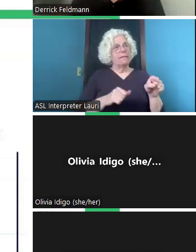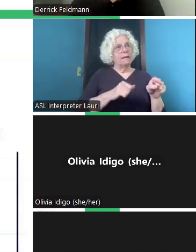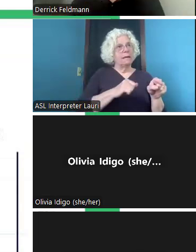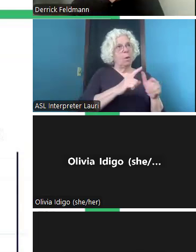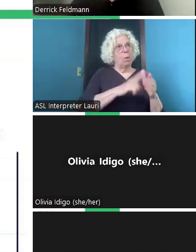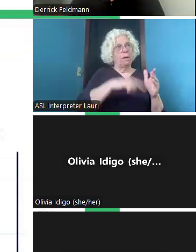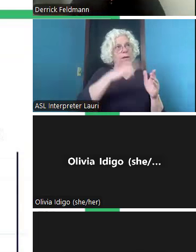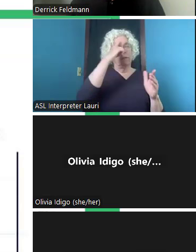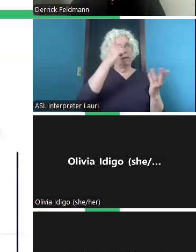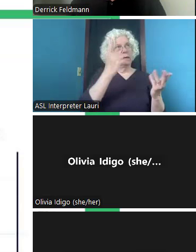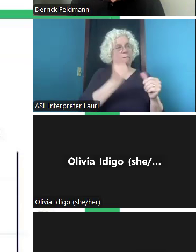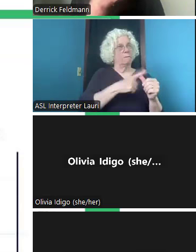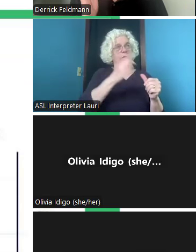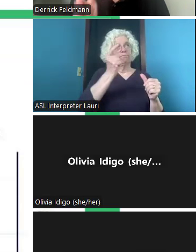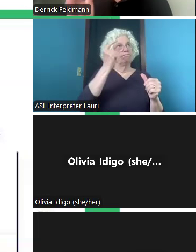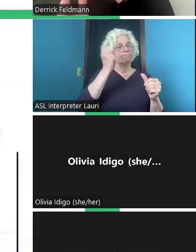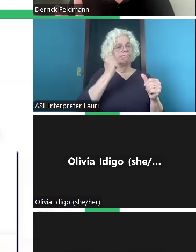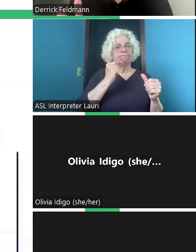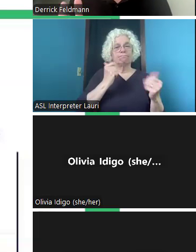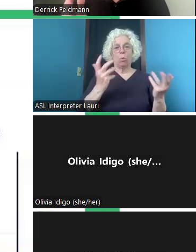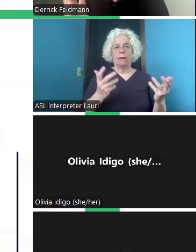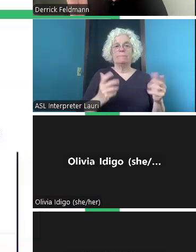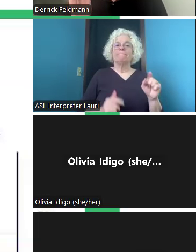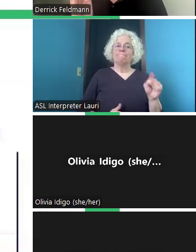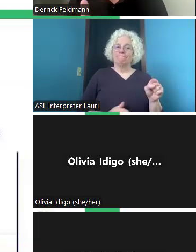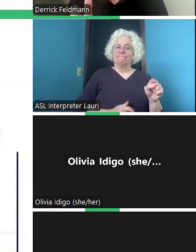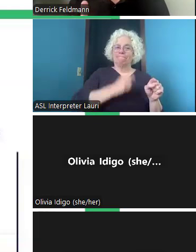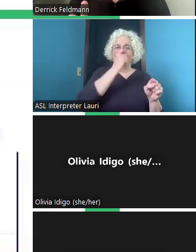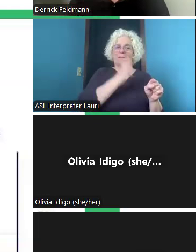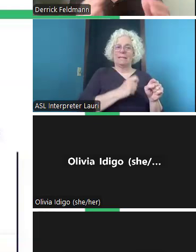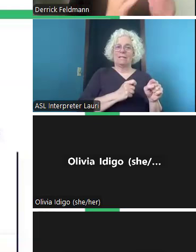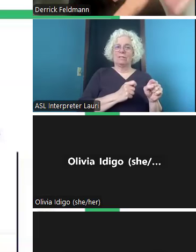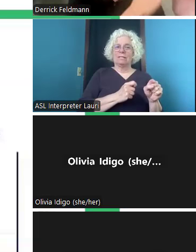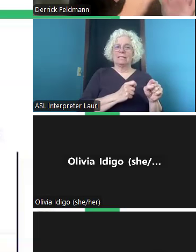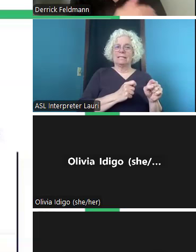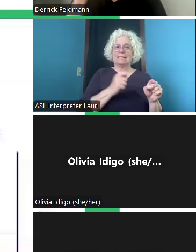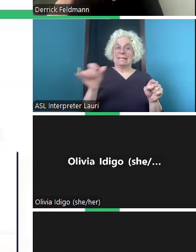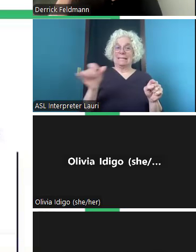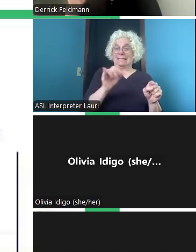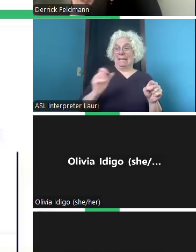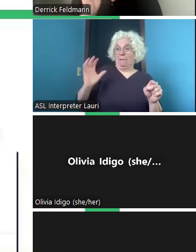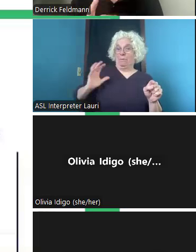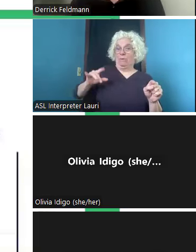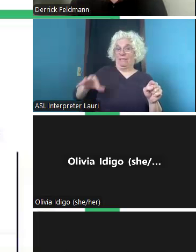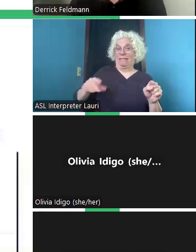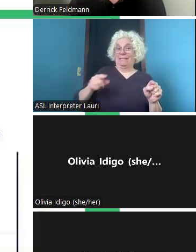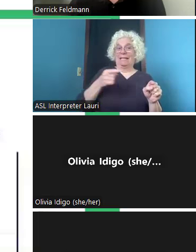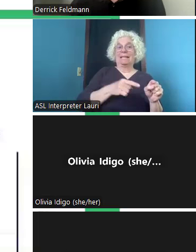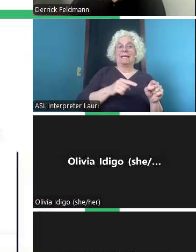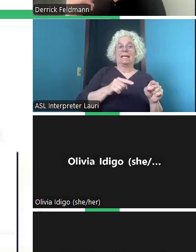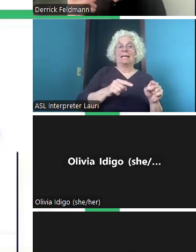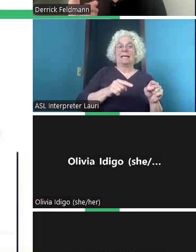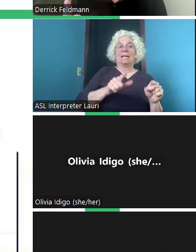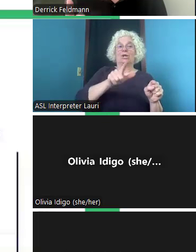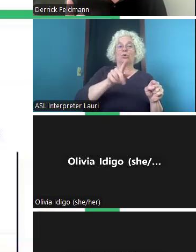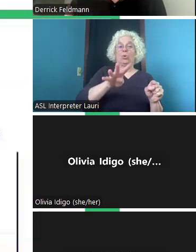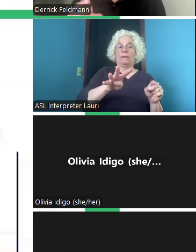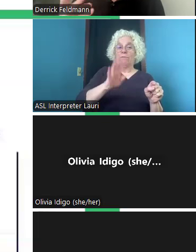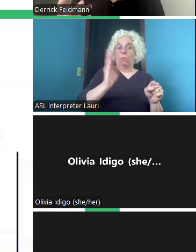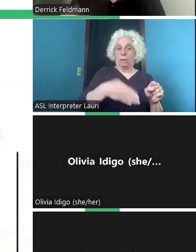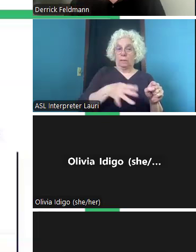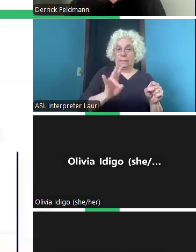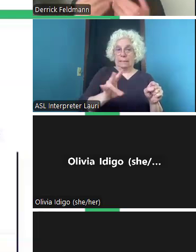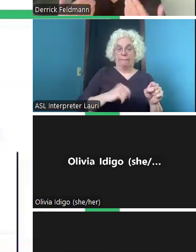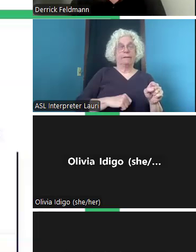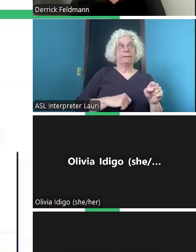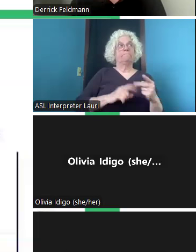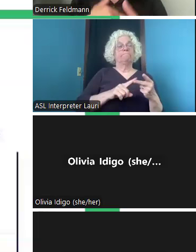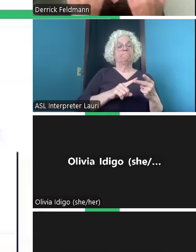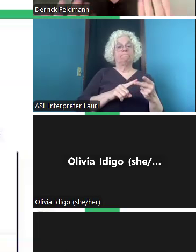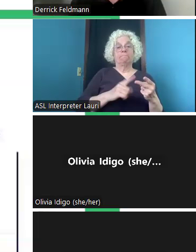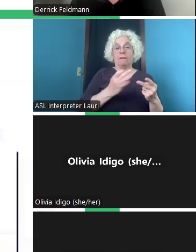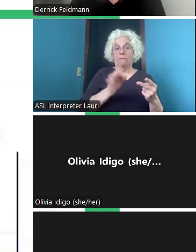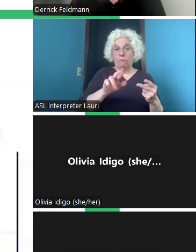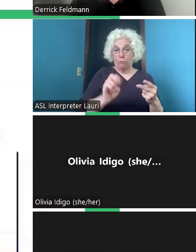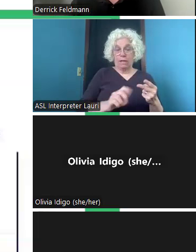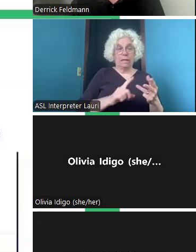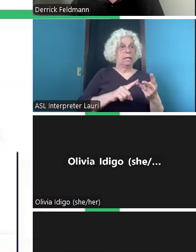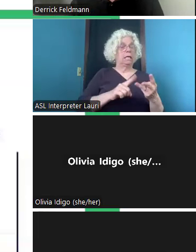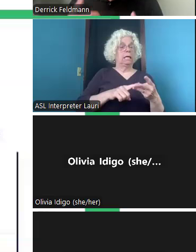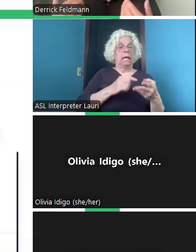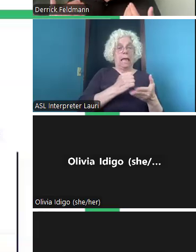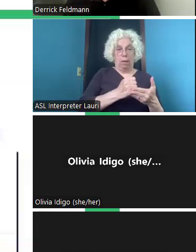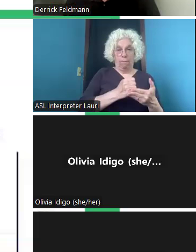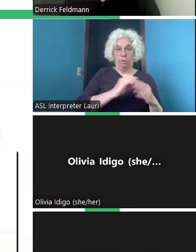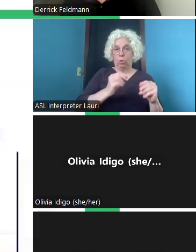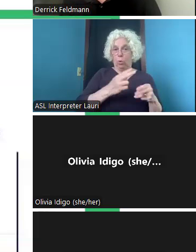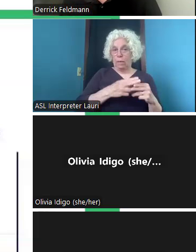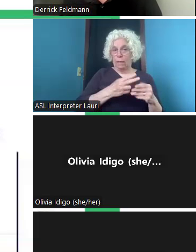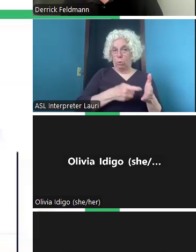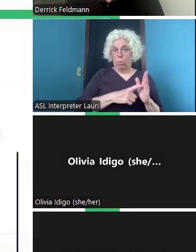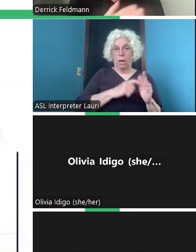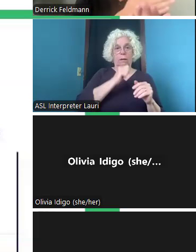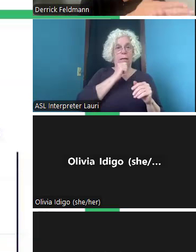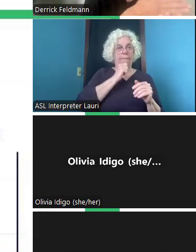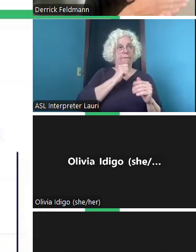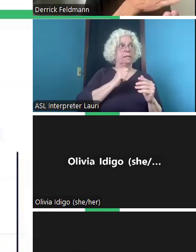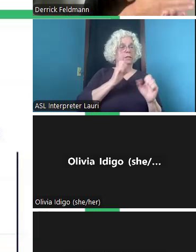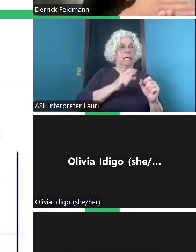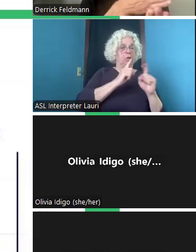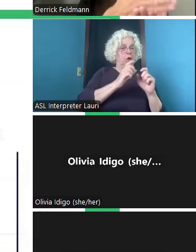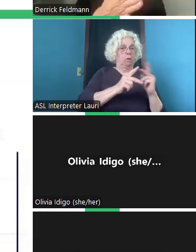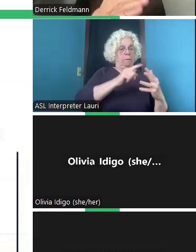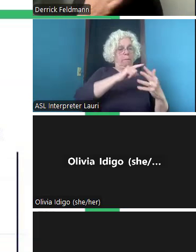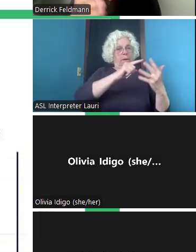What comes top of mind? And similarly, very similarly to our previous study, 24/7, it's free, it's helpful, it's anonymous, private confidential, they can talk to someone else.